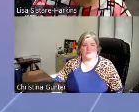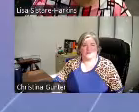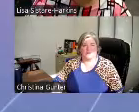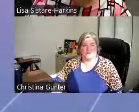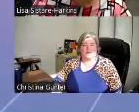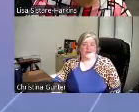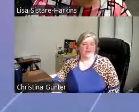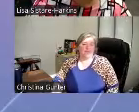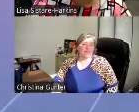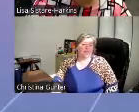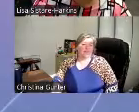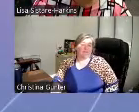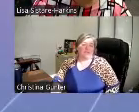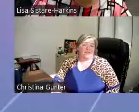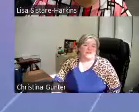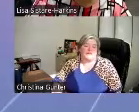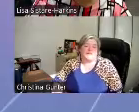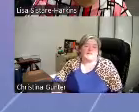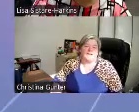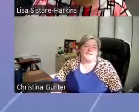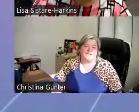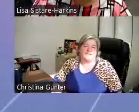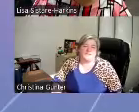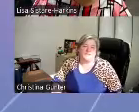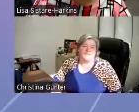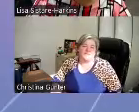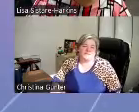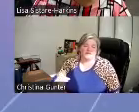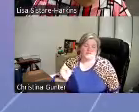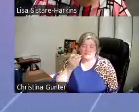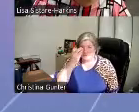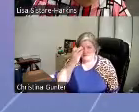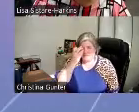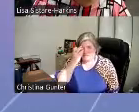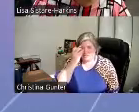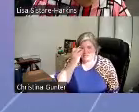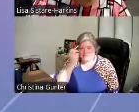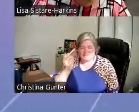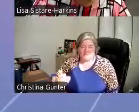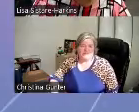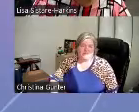Yeah, I definitely agree with all of that. And on top of that, it's just kind of--